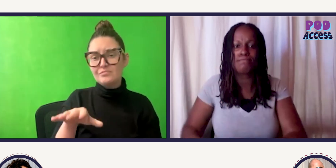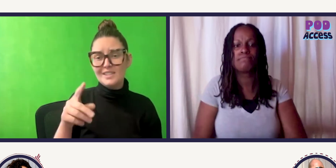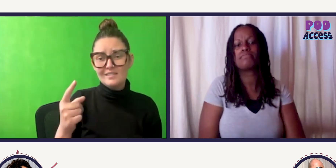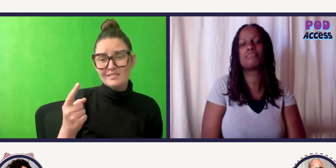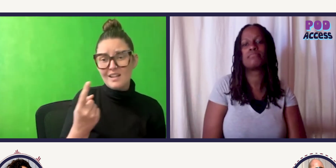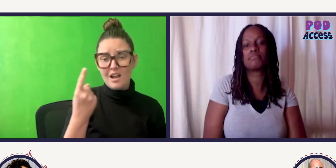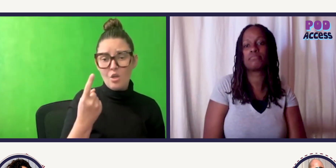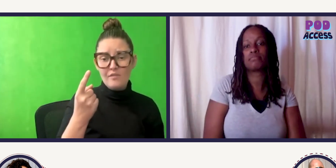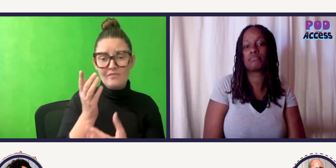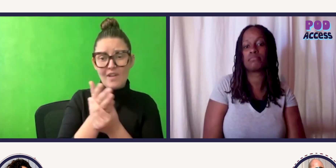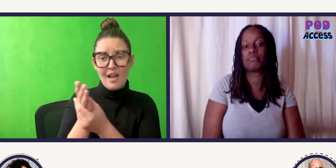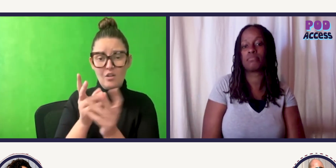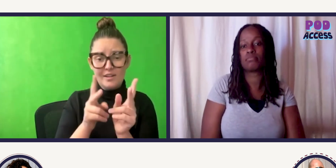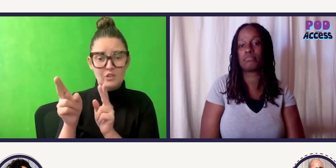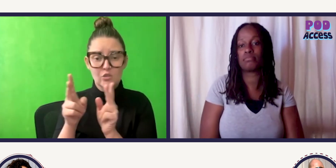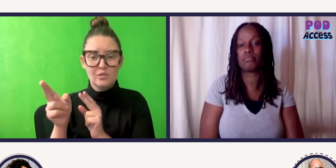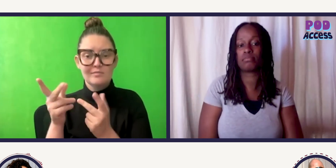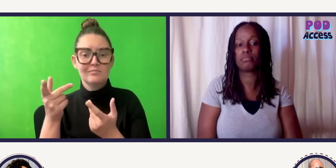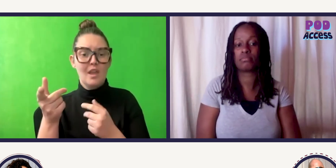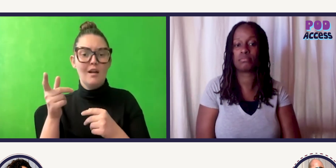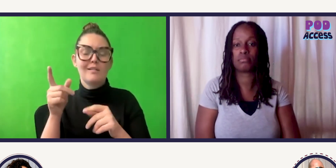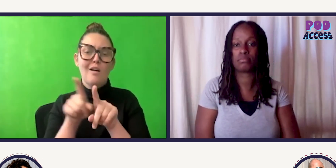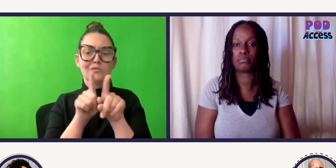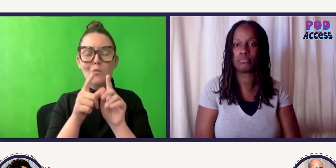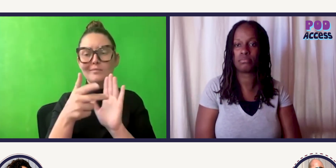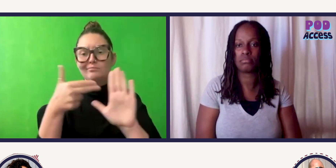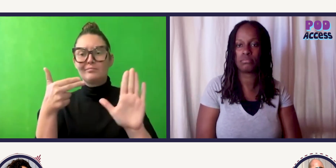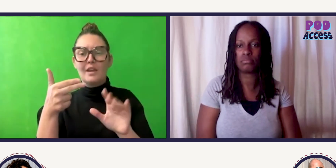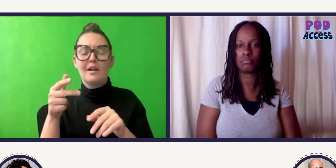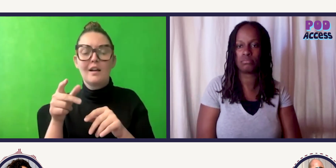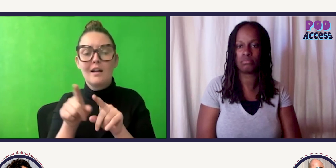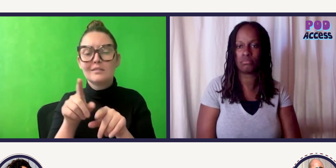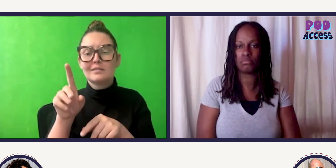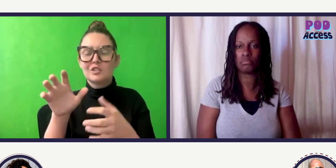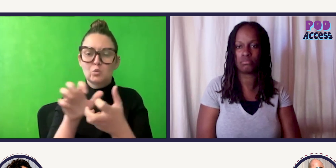Single file editors are known as destructive editors. Not because they mess stuff up!